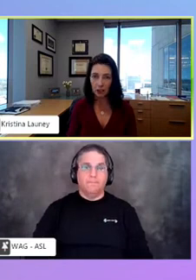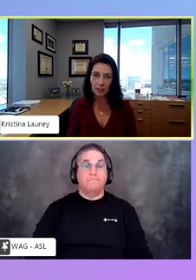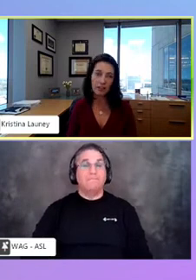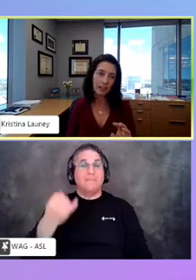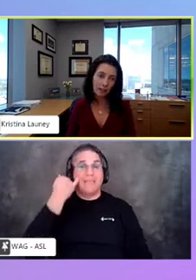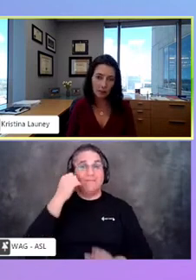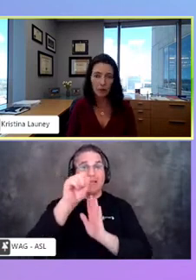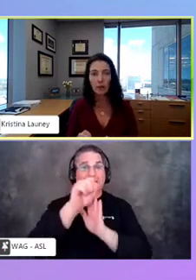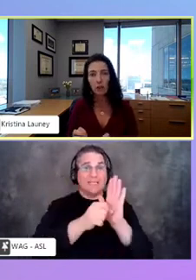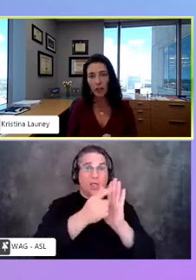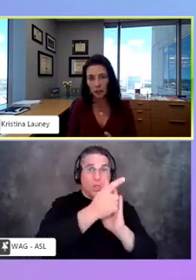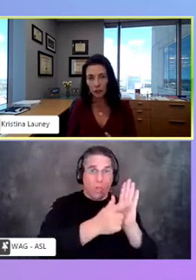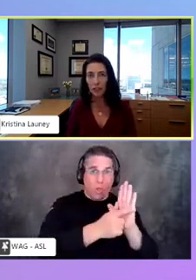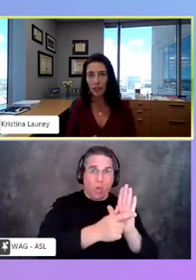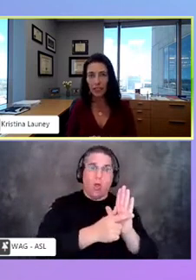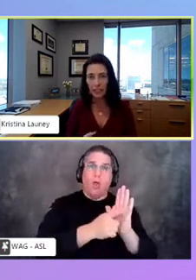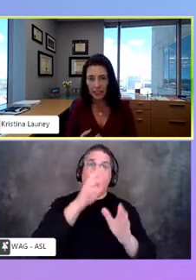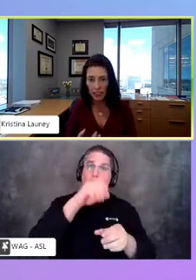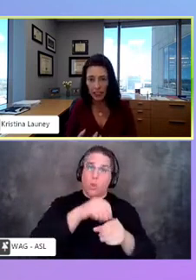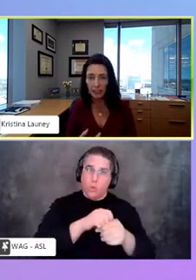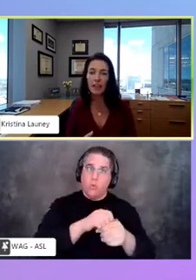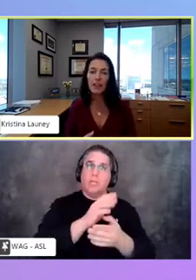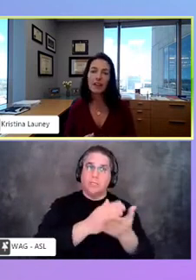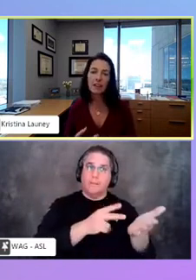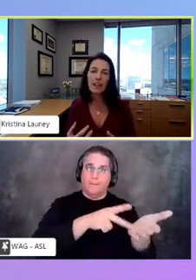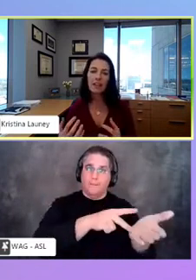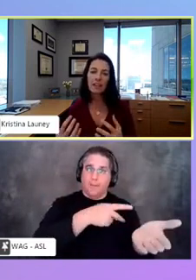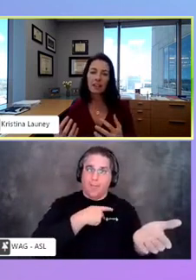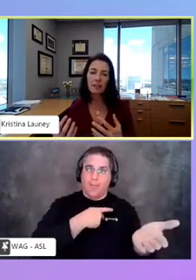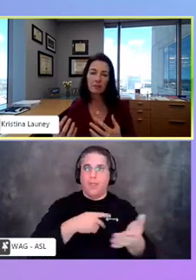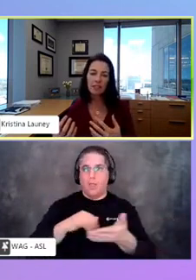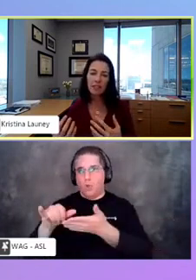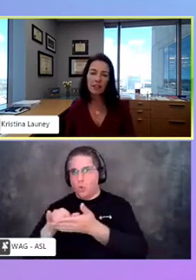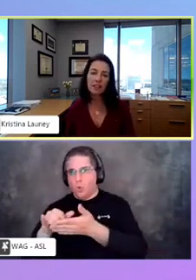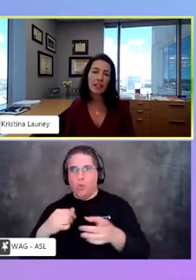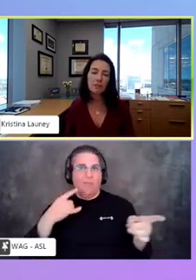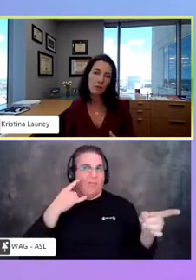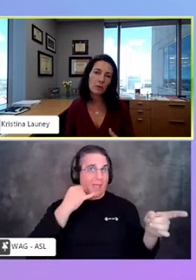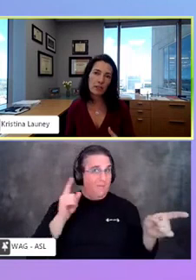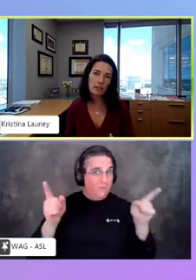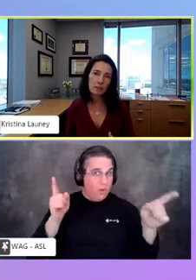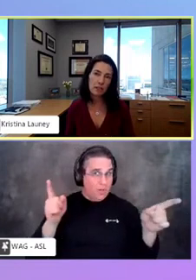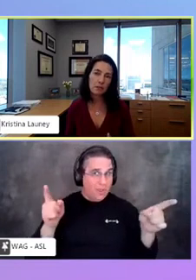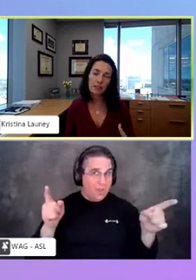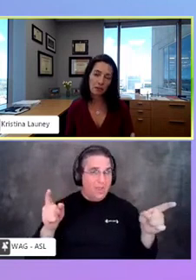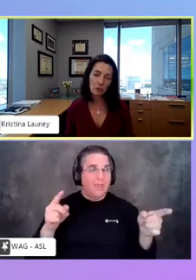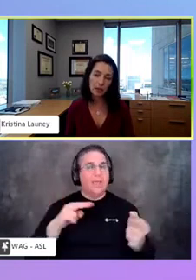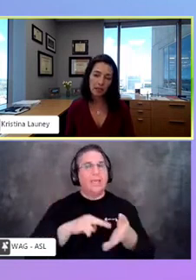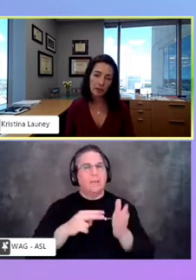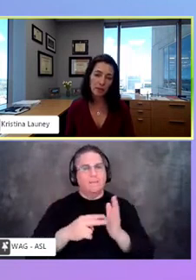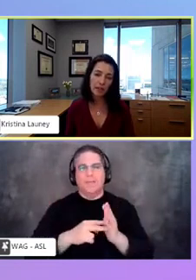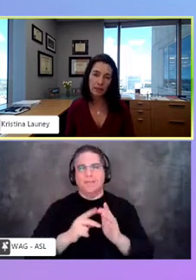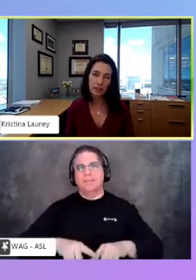decide and the case is moved. If you have a state law claim where there is availability of damages,